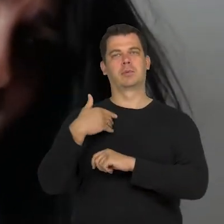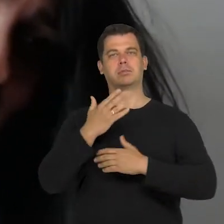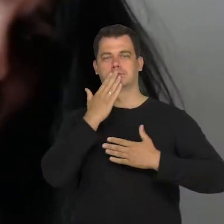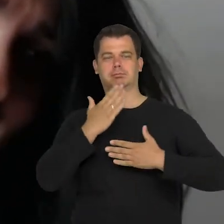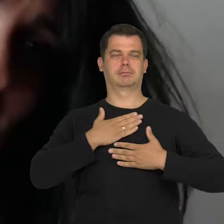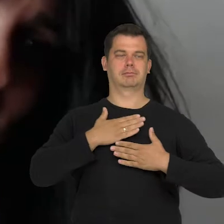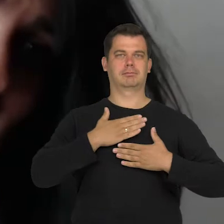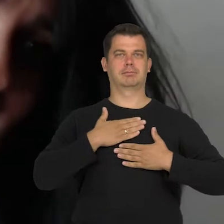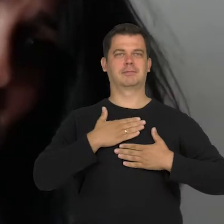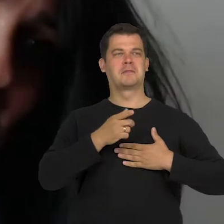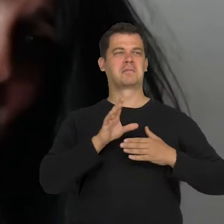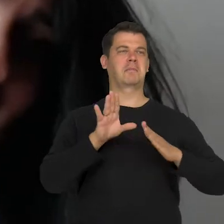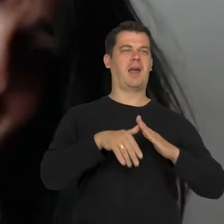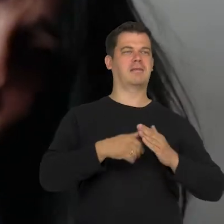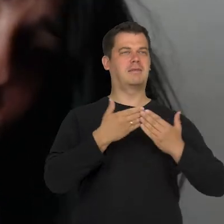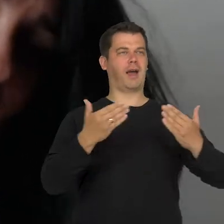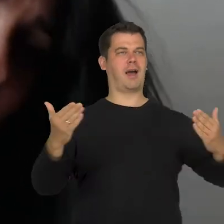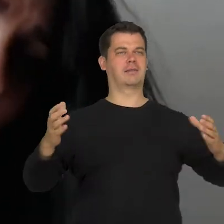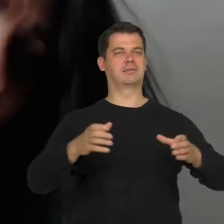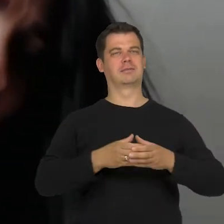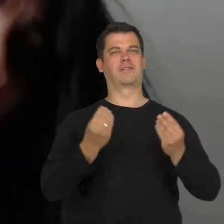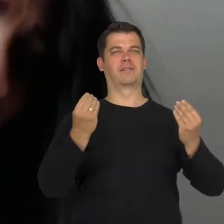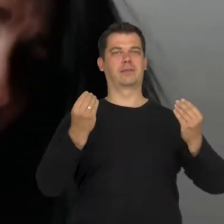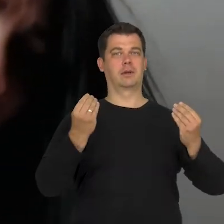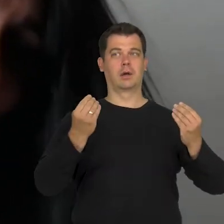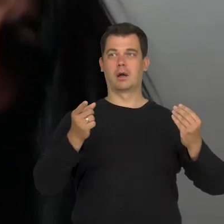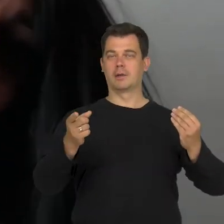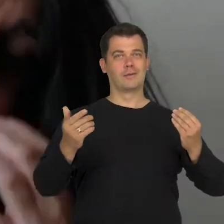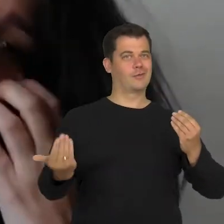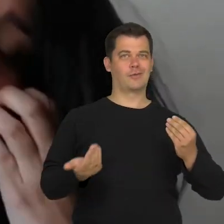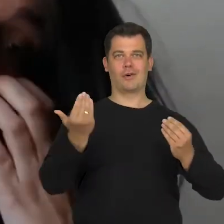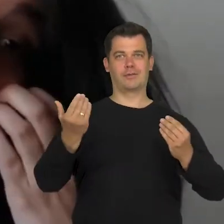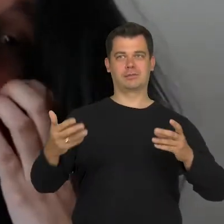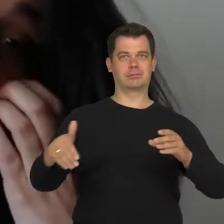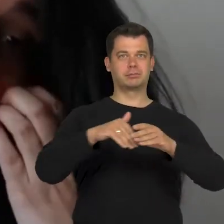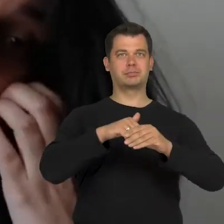and bourgeois theatre suddenly opens up on that new situation.